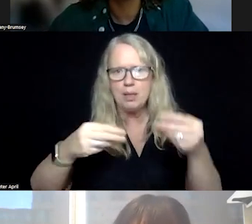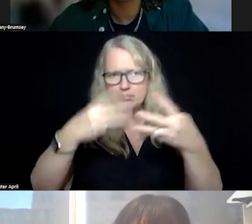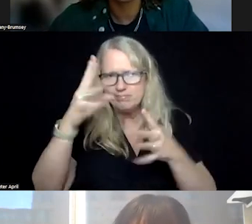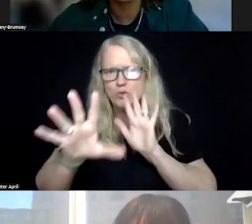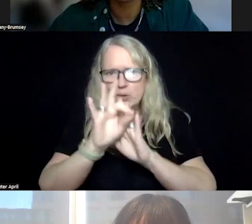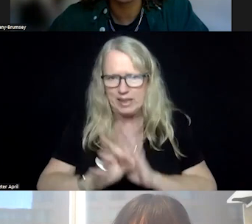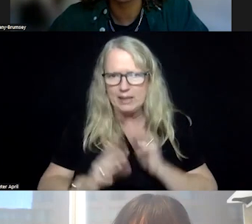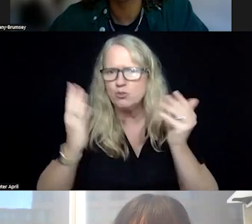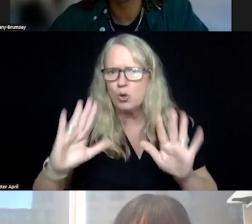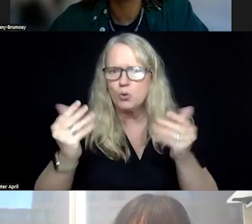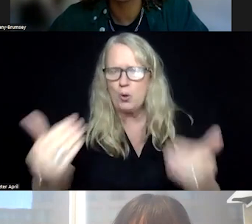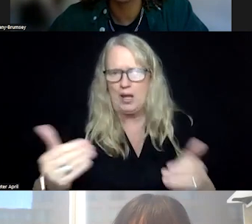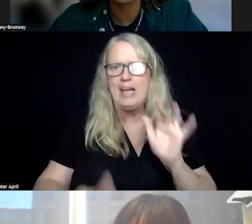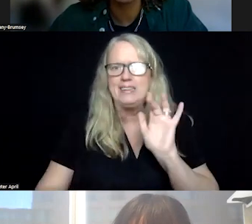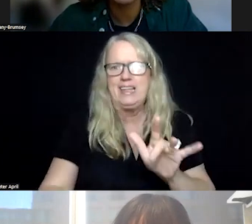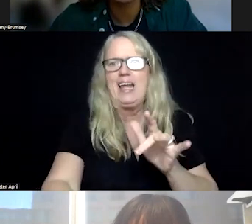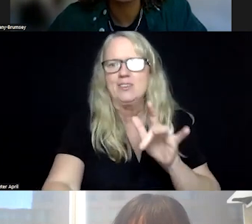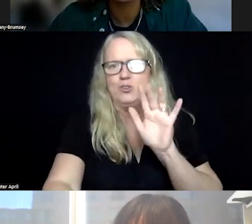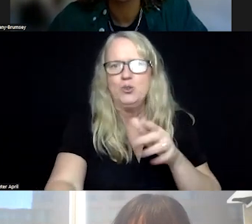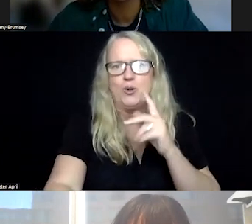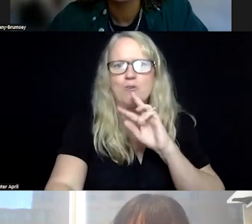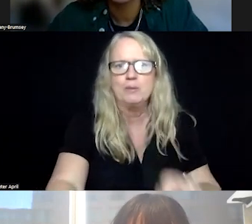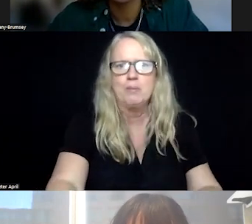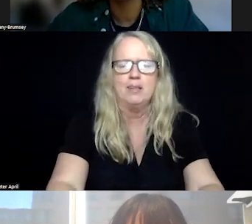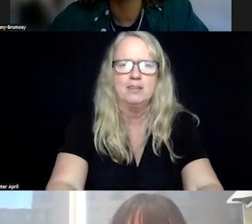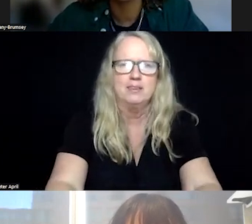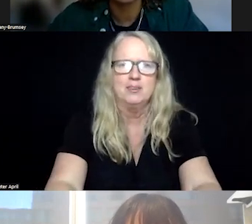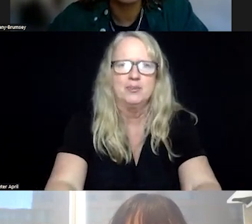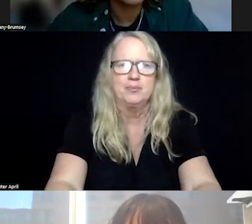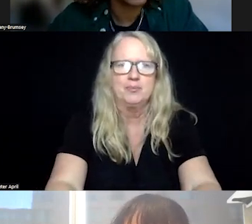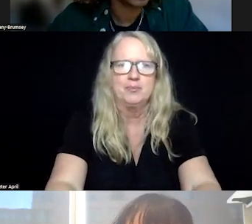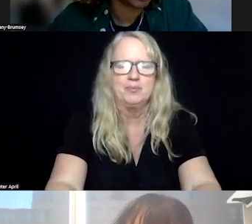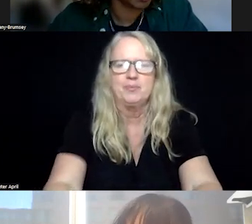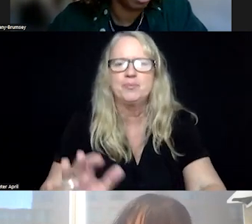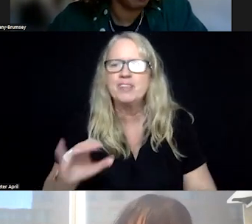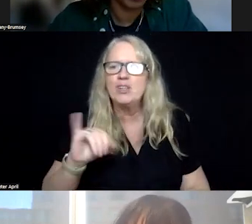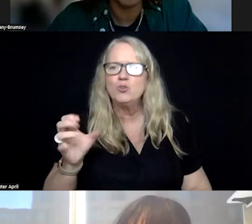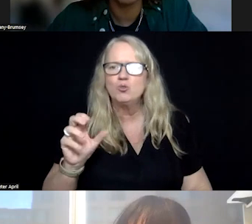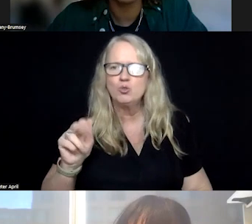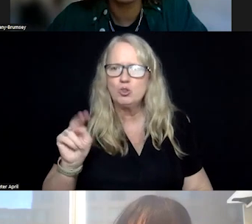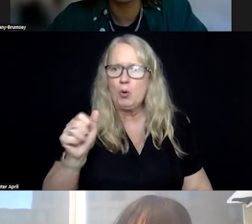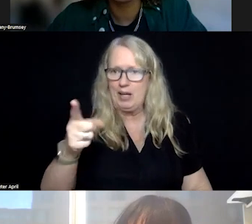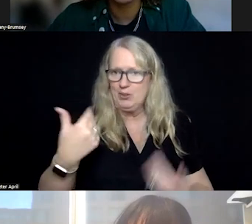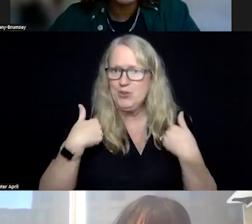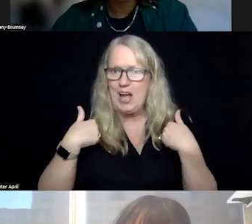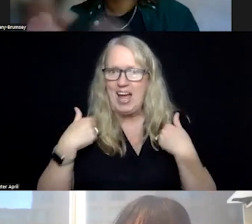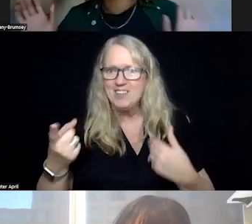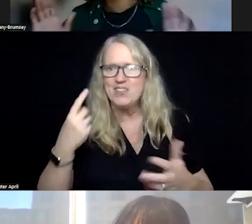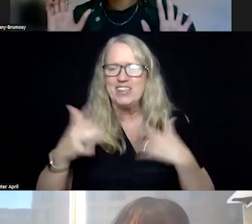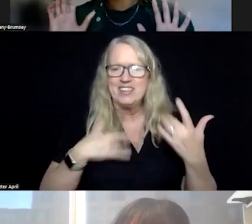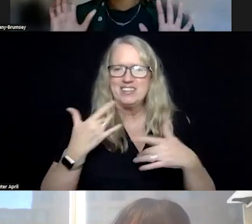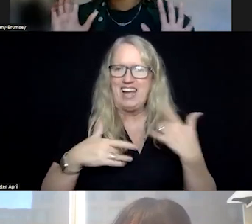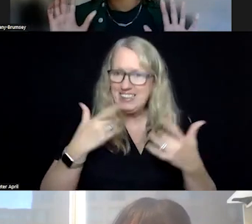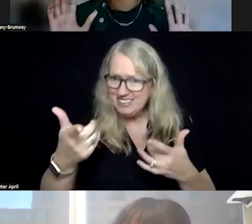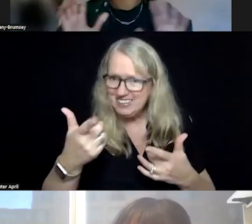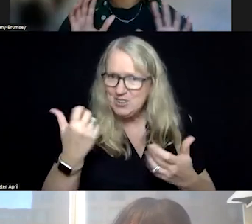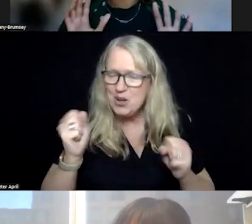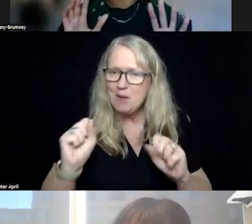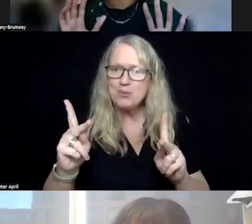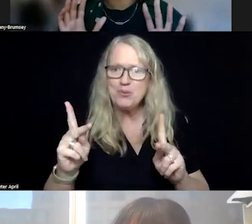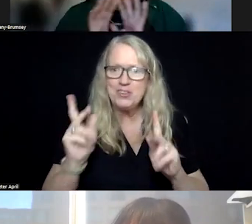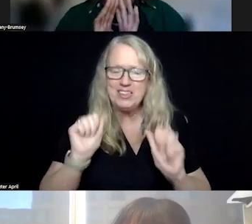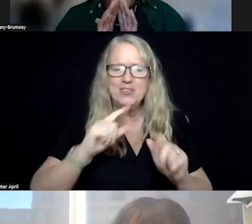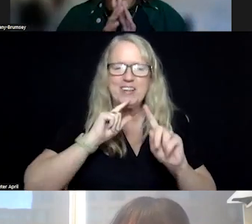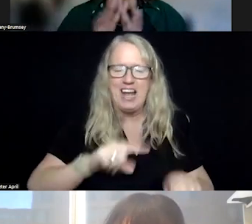SO, EVERYONE, GO AHEAD AND SUBMIT YOUR RESPONSE. JOANNA, YOU KNOW THAT YOU HAVE A